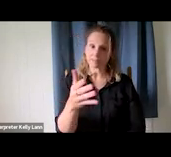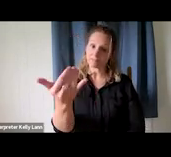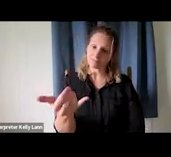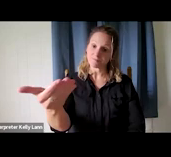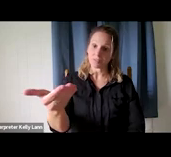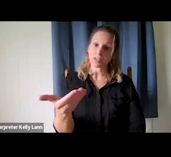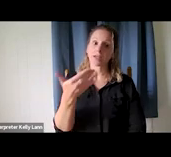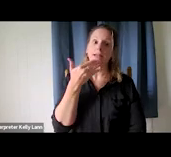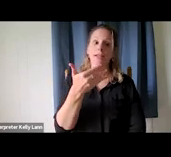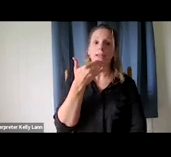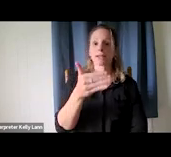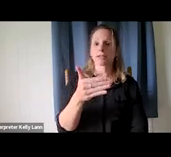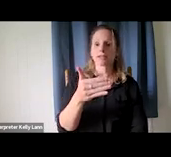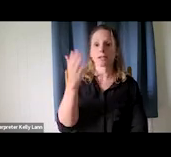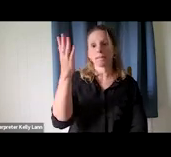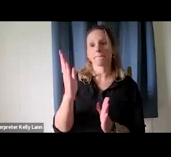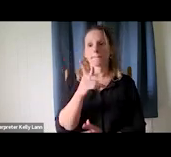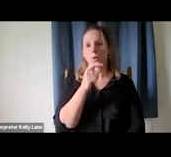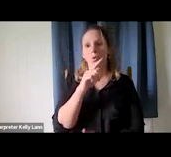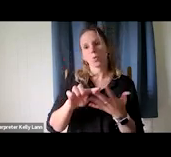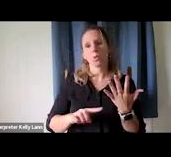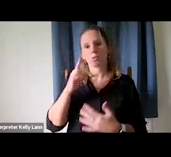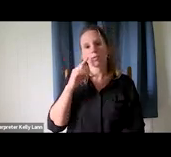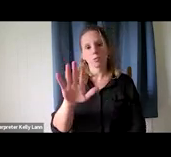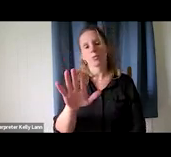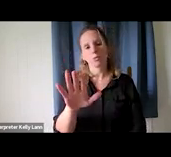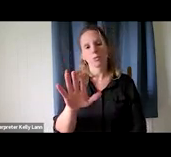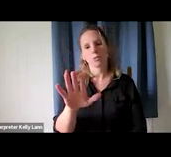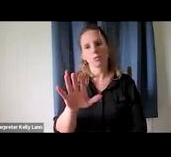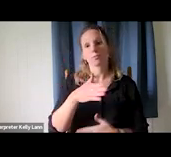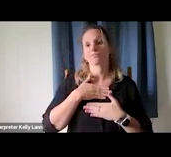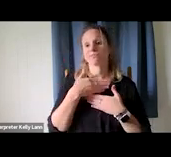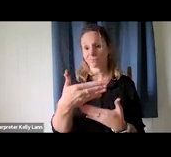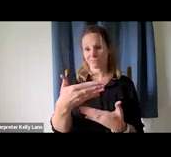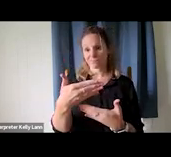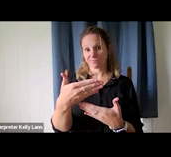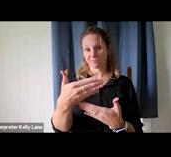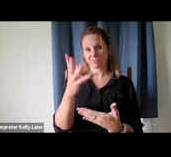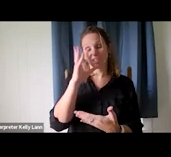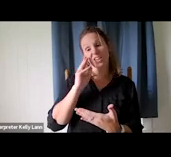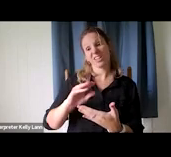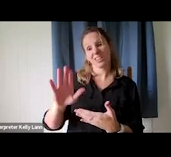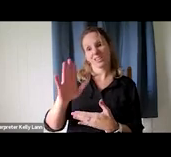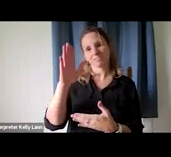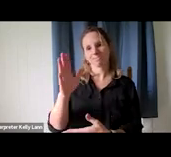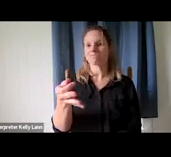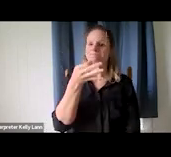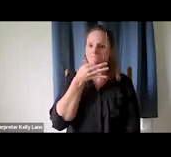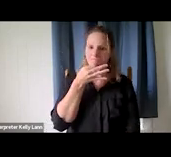and thank our presenters for your willingness to share your expertise and experience